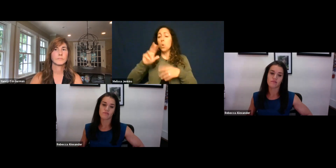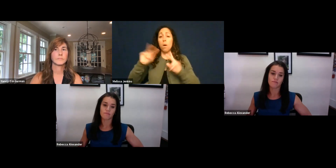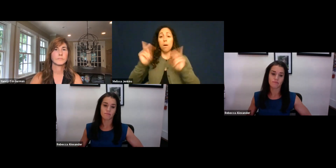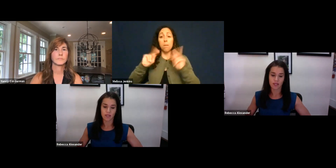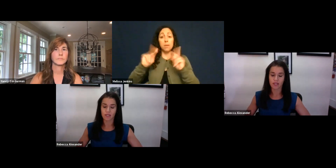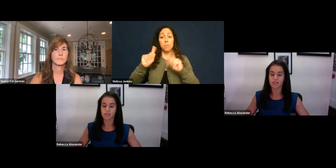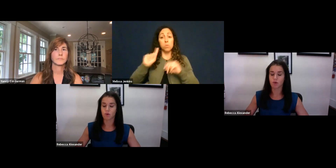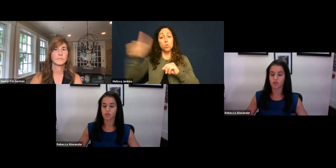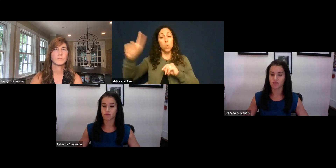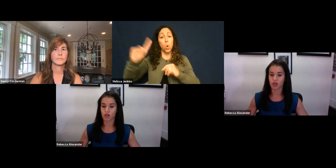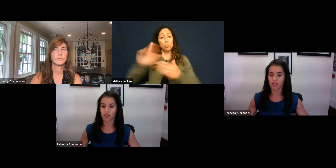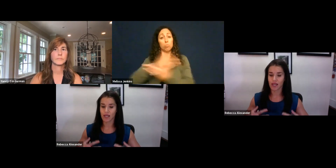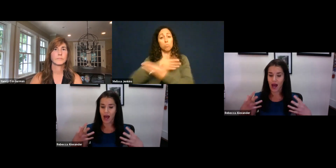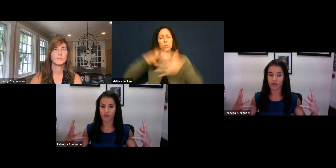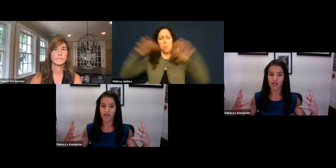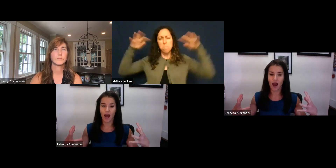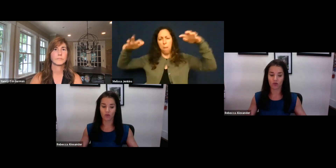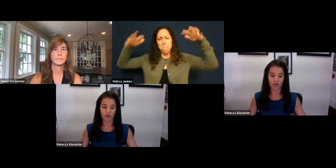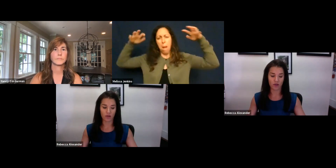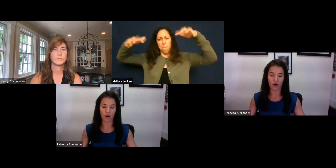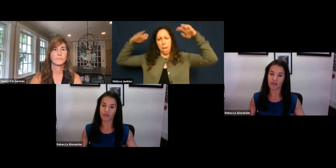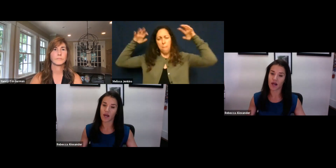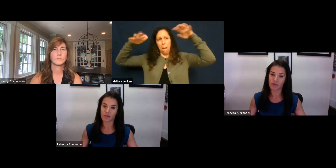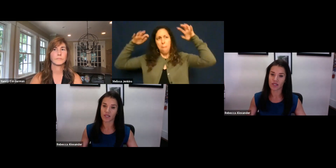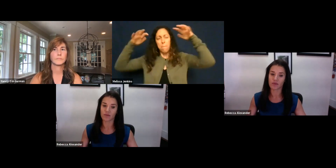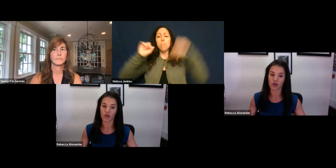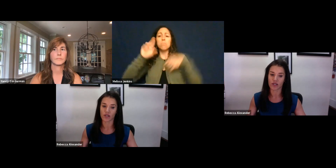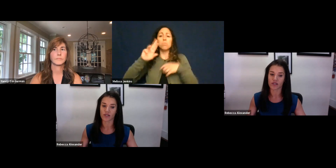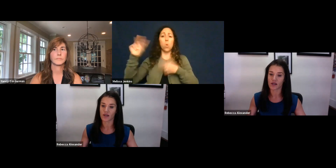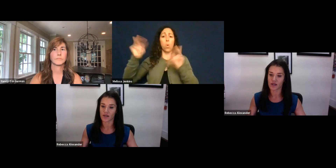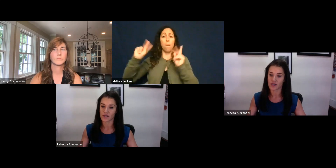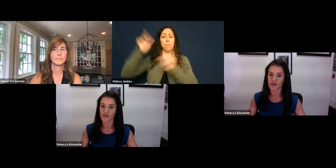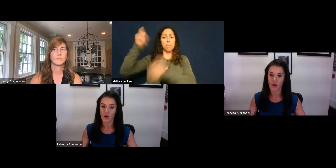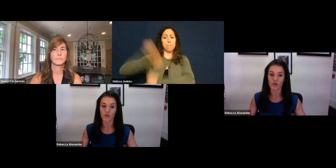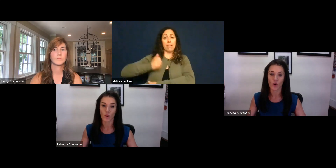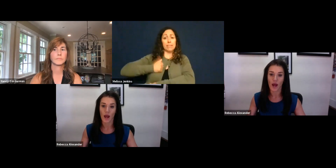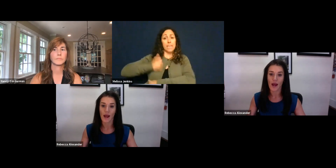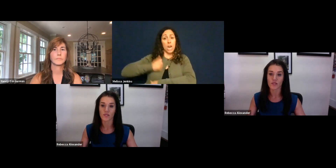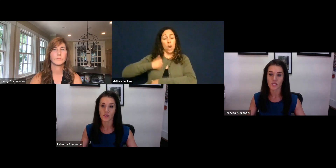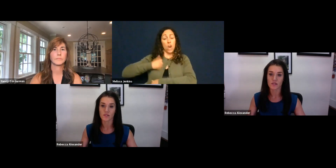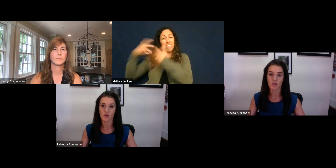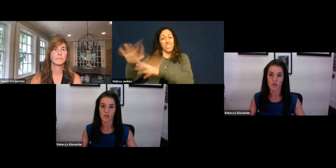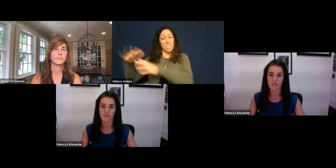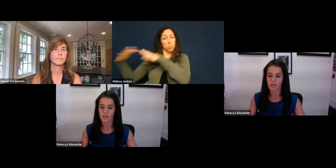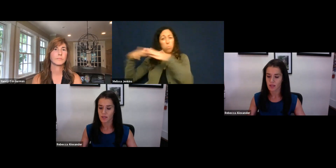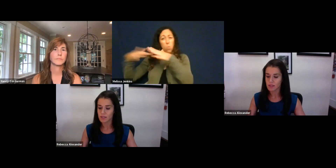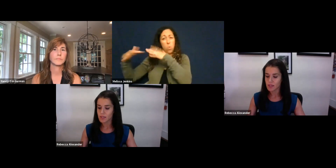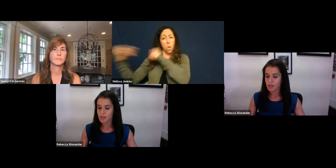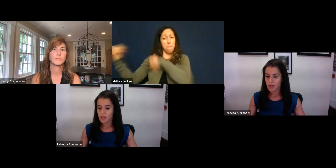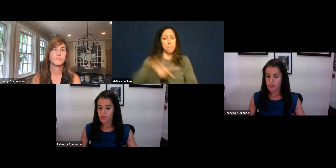and been exposed to very loud sounds oftentimes experienced tinnitus, and that was what I was experiencing.